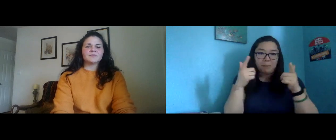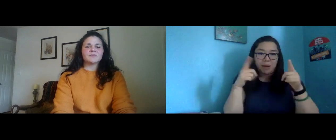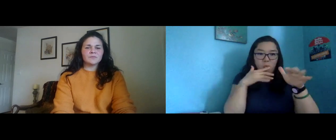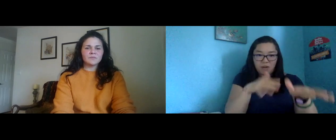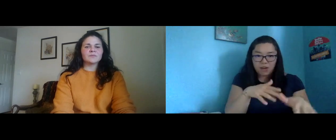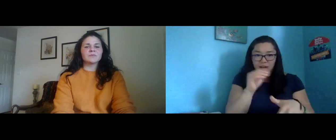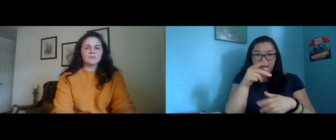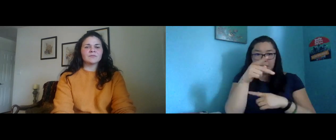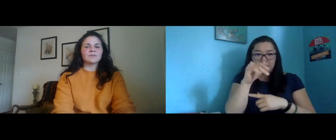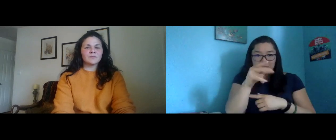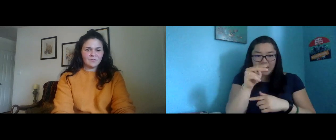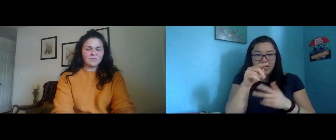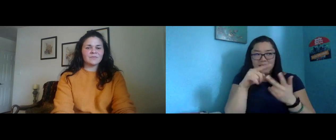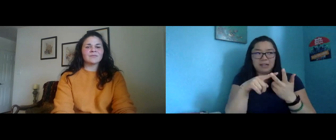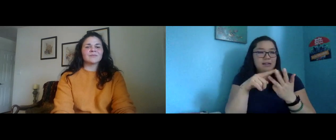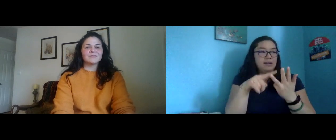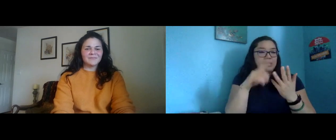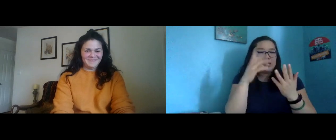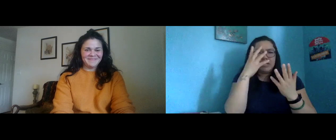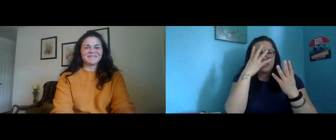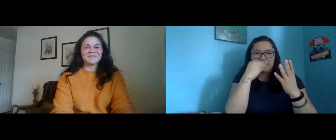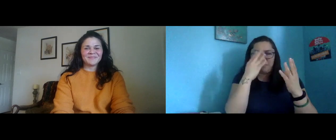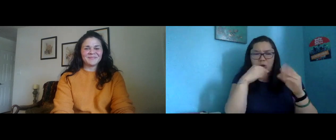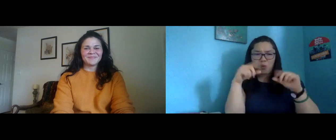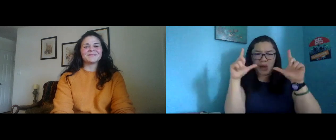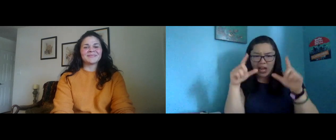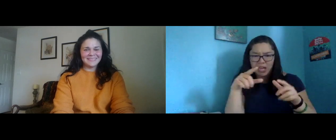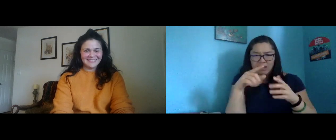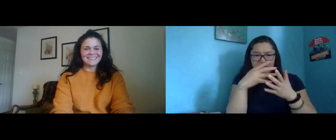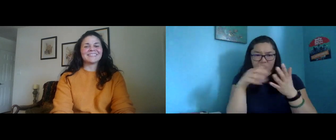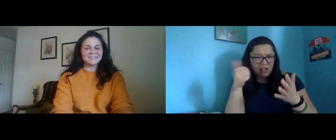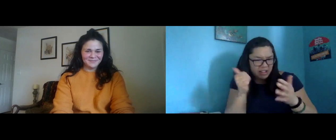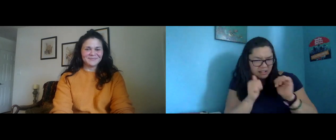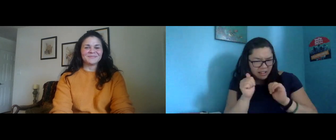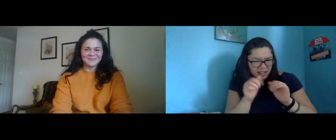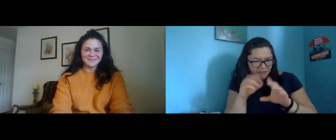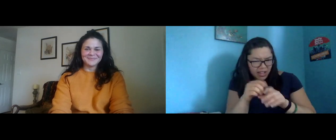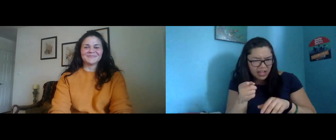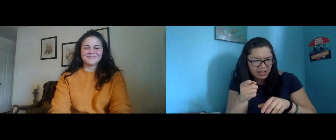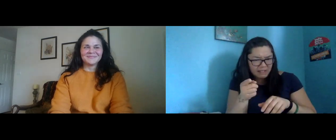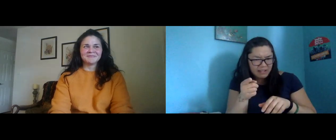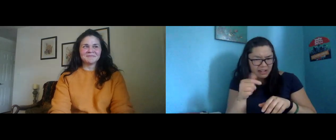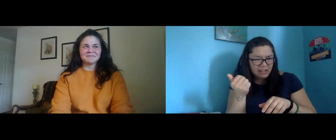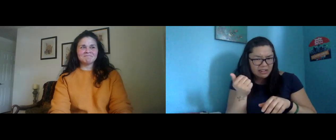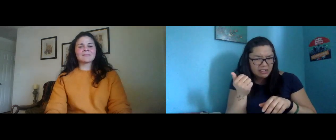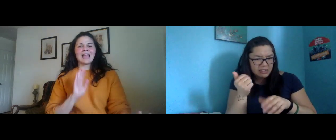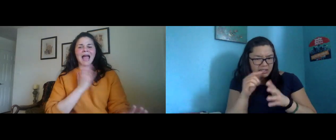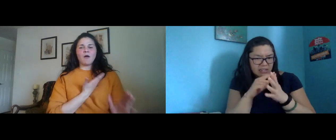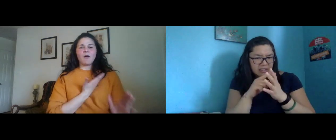(Pippin, Spring Awakening, Sleeping Beauty Awakes). What other plays am I missing? A: Our Town.